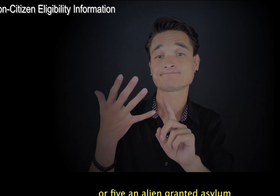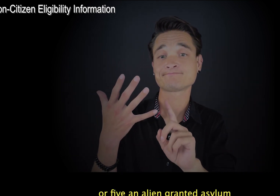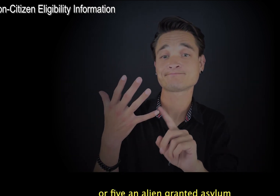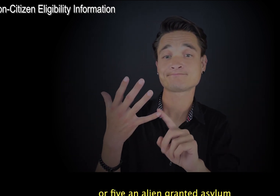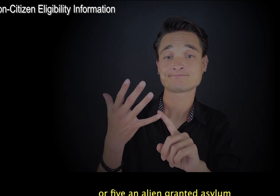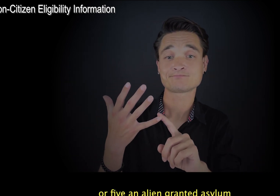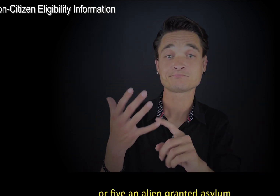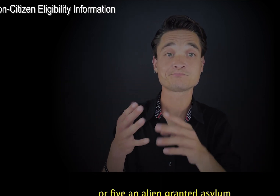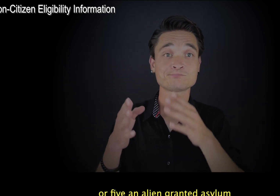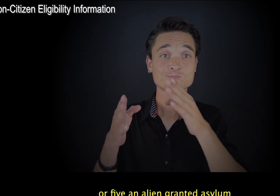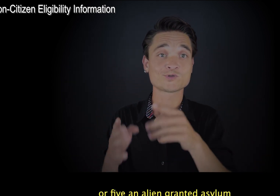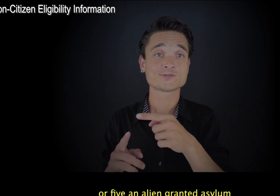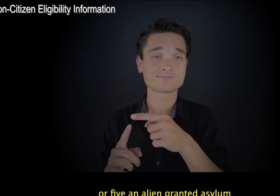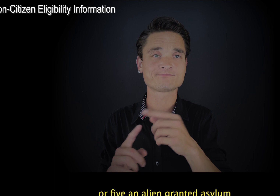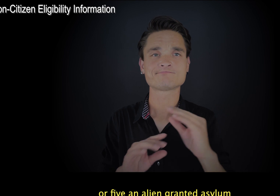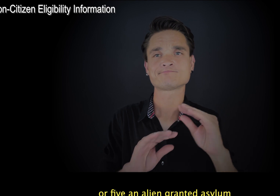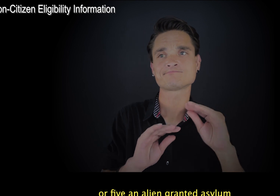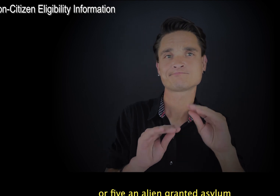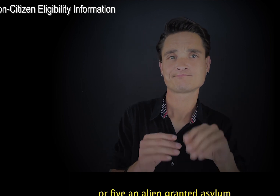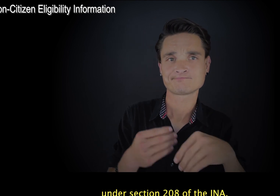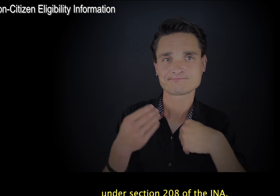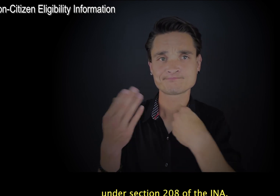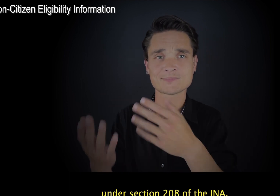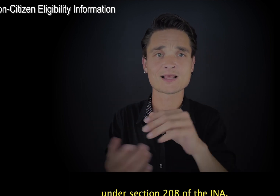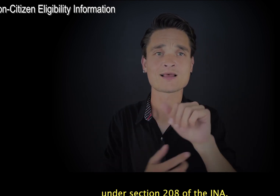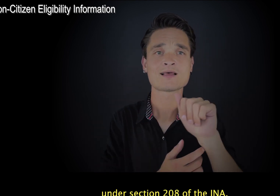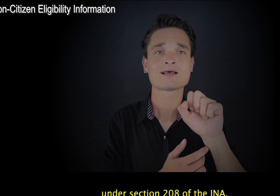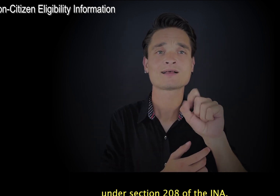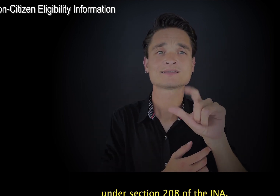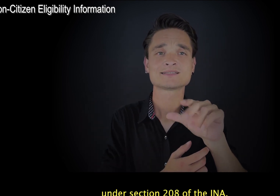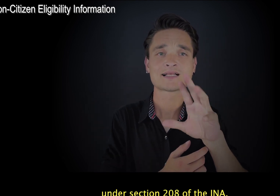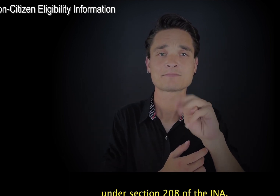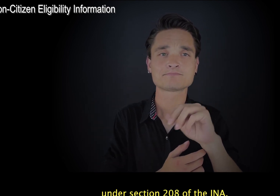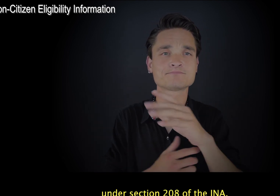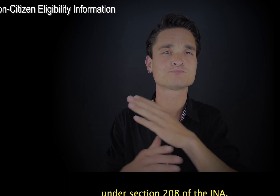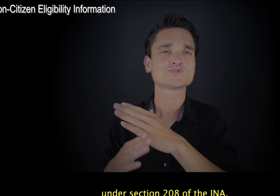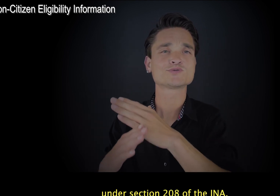or five an alien granted asylum under section 208 of the INA,